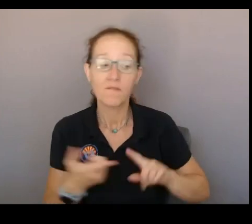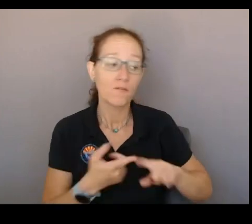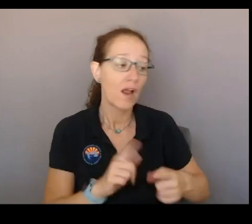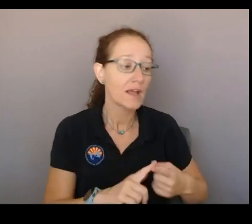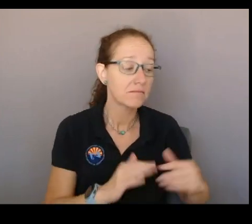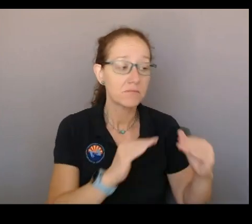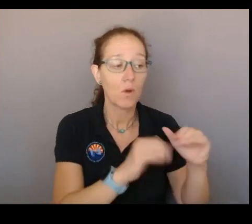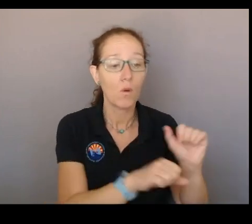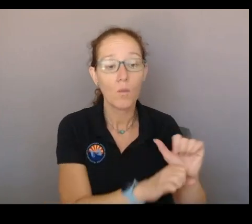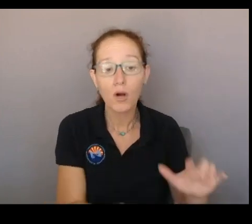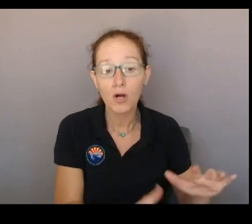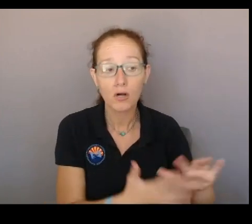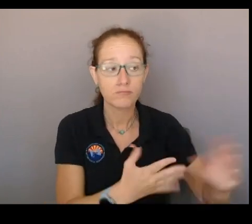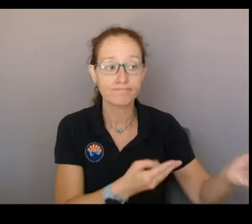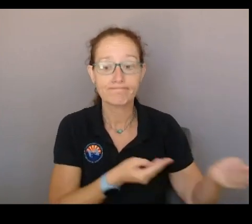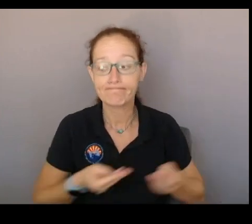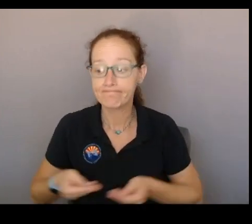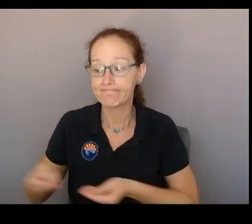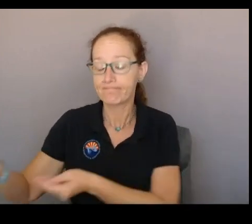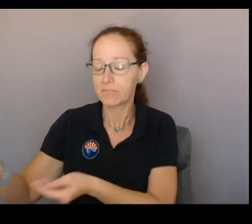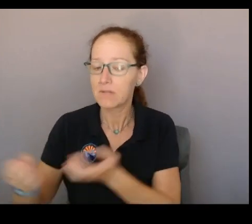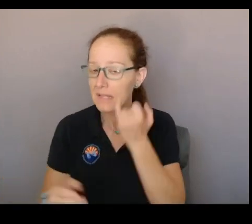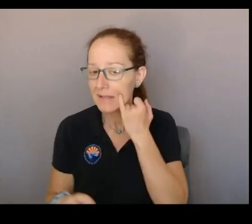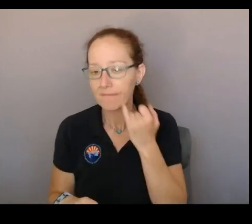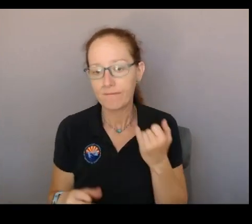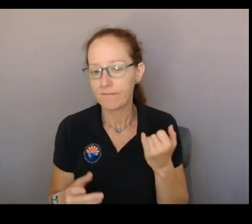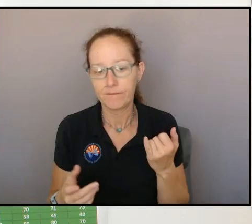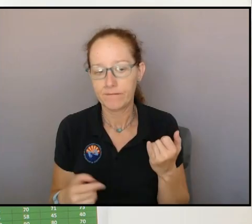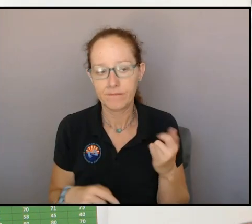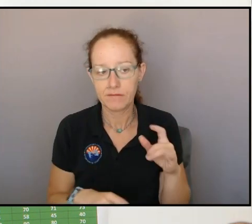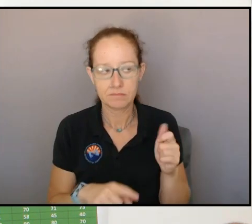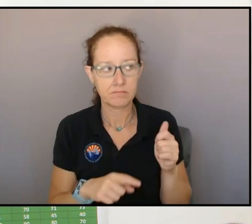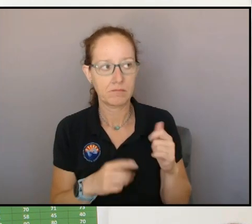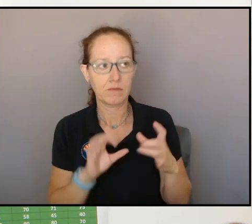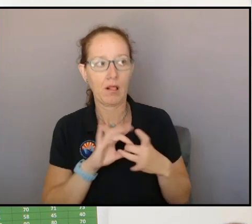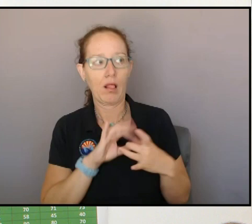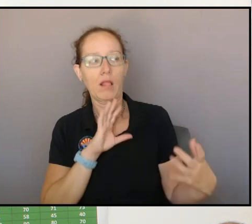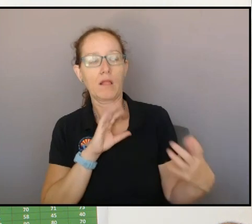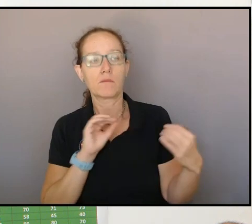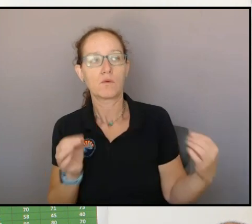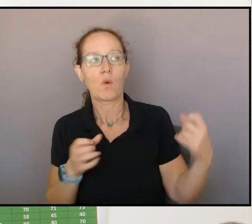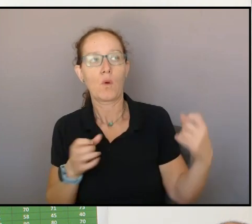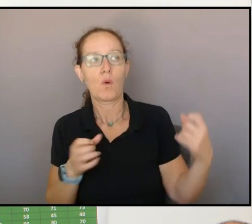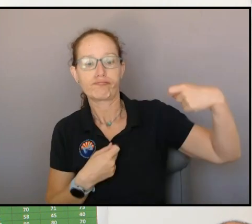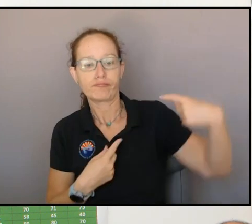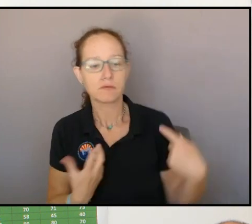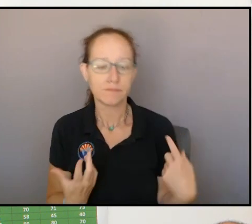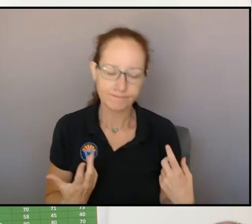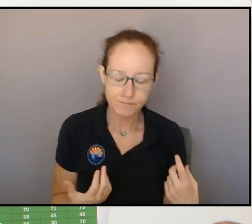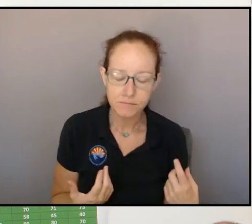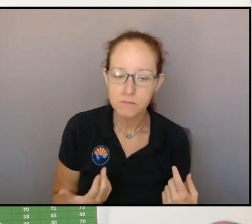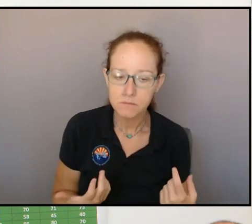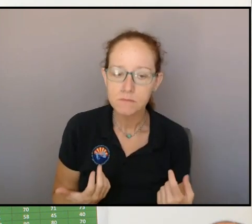some other way. But definitely, you know be prepared over the next 3 days for flash flooding potential, debris flow